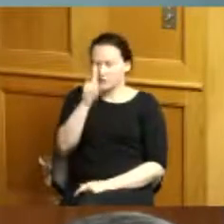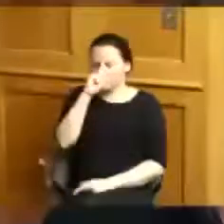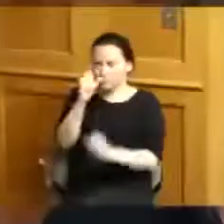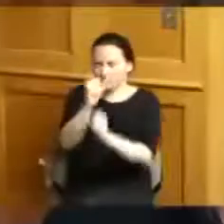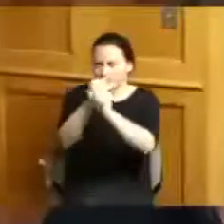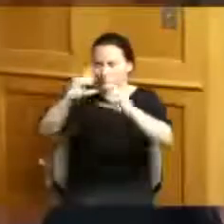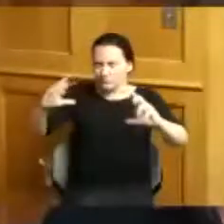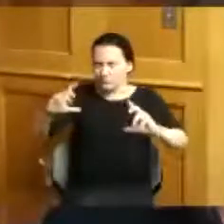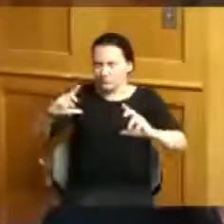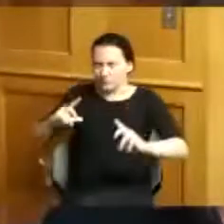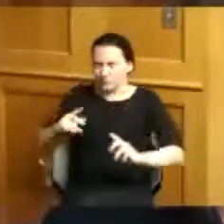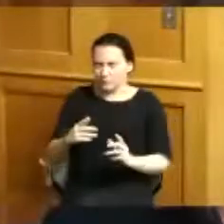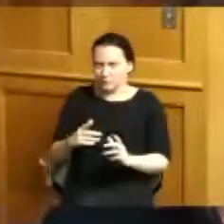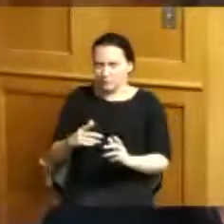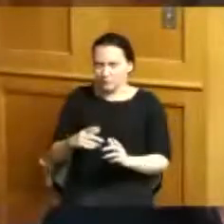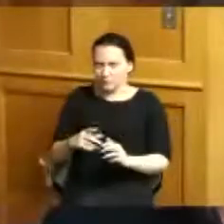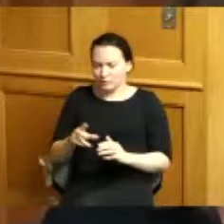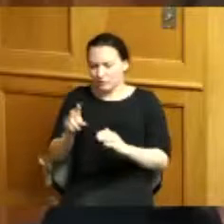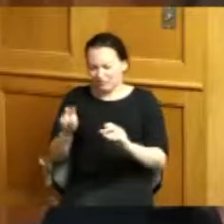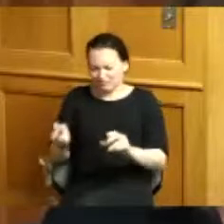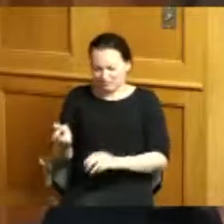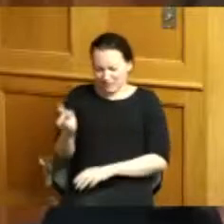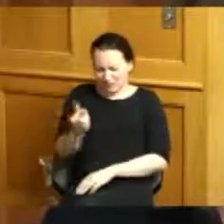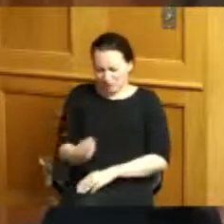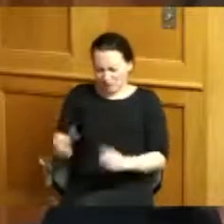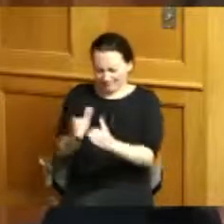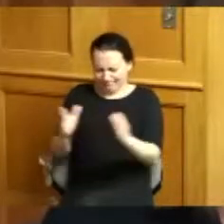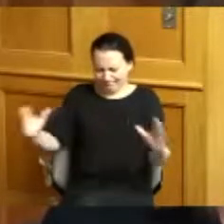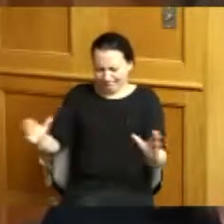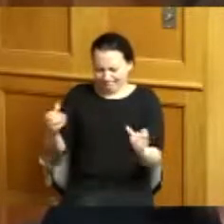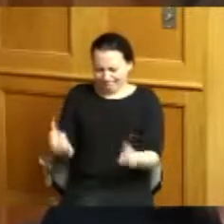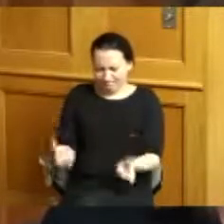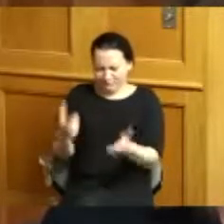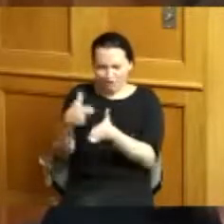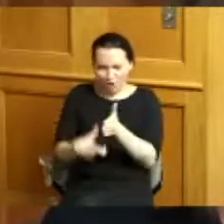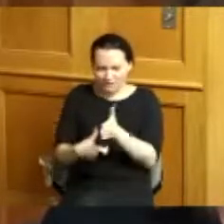what we are going to be looking at by way of increased costs and how many times we're